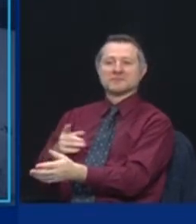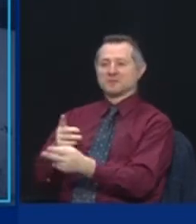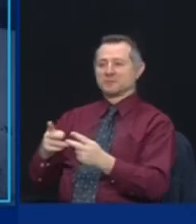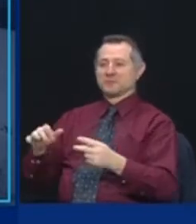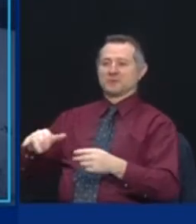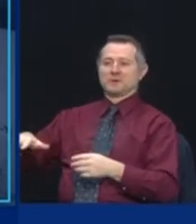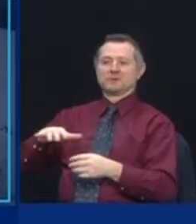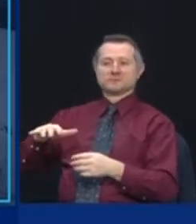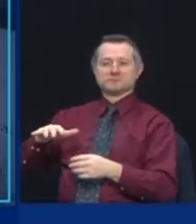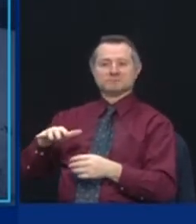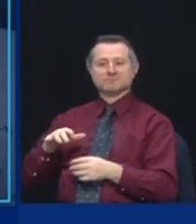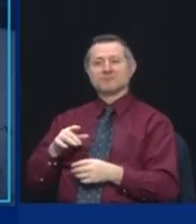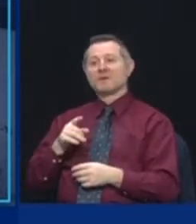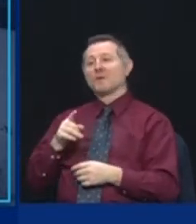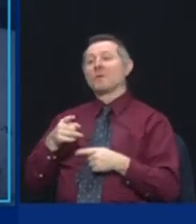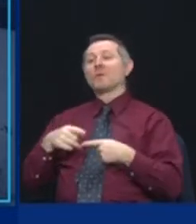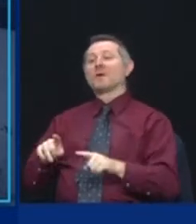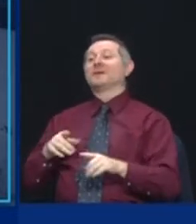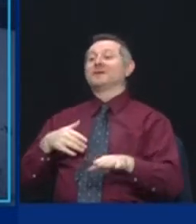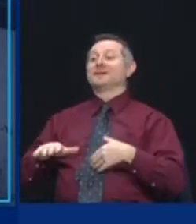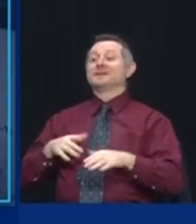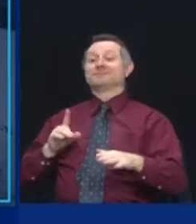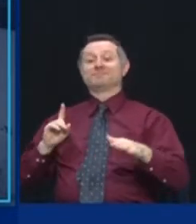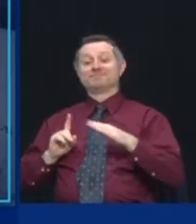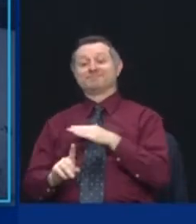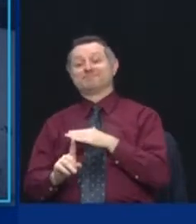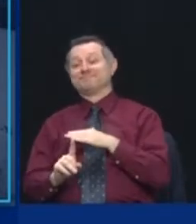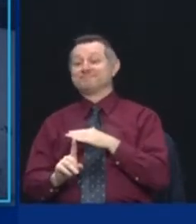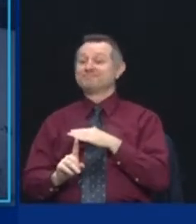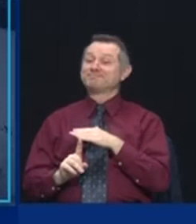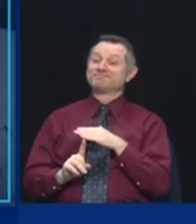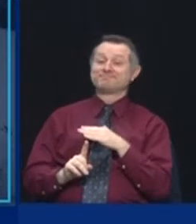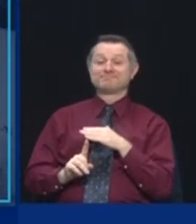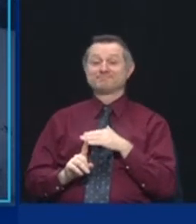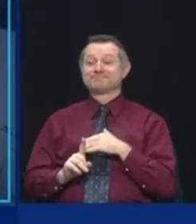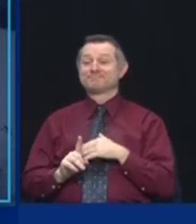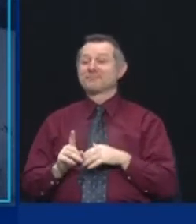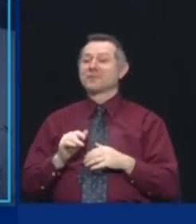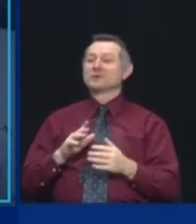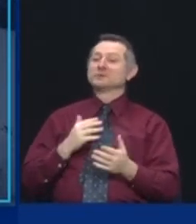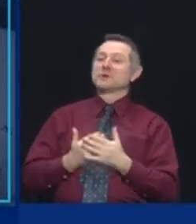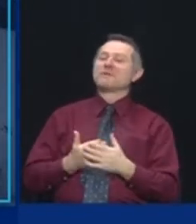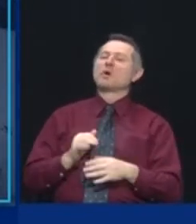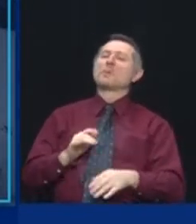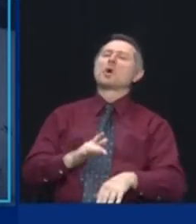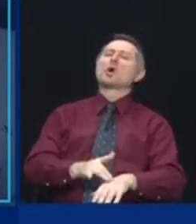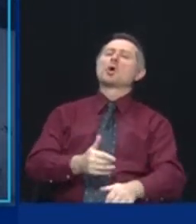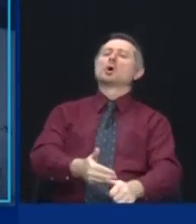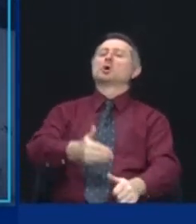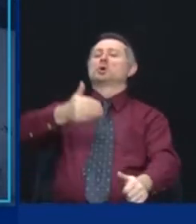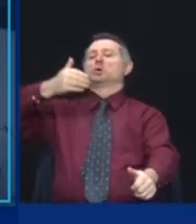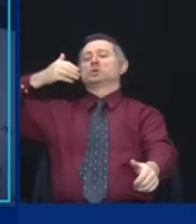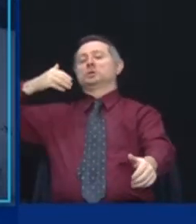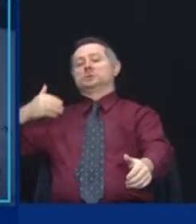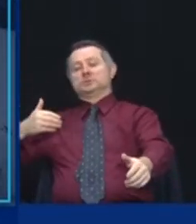YOU'RE GOING TO THE FAME, WE WILL SET UP AT THE GAME A